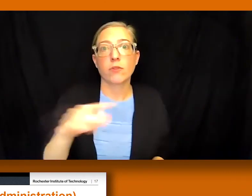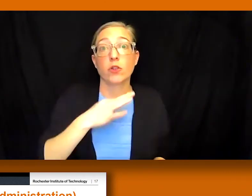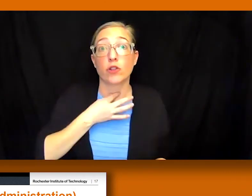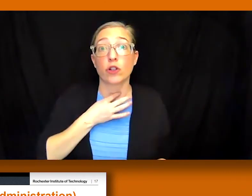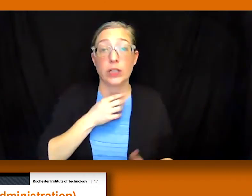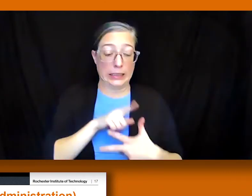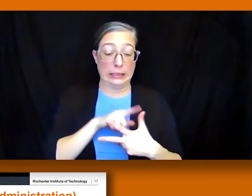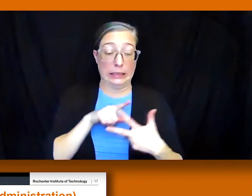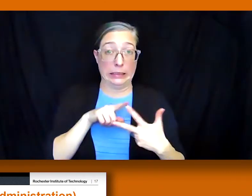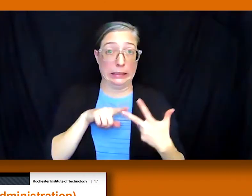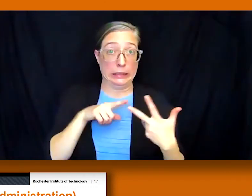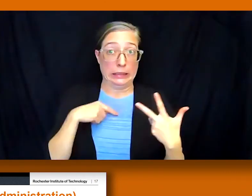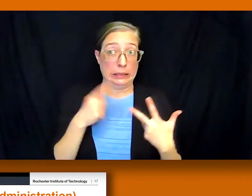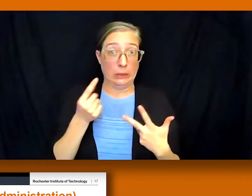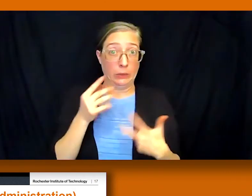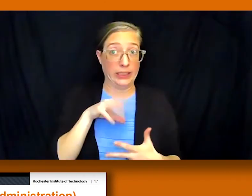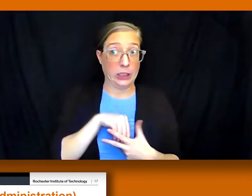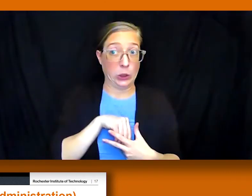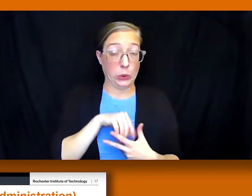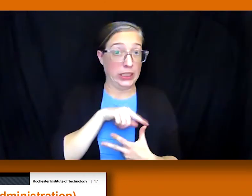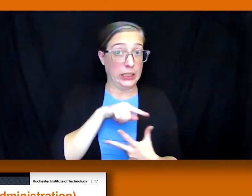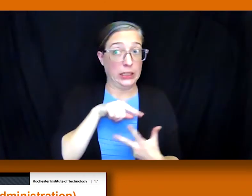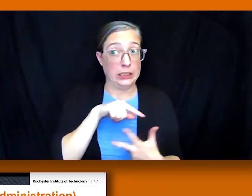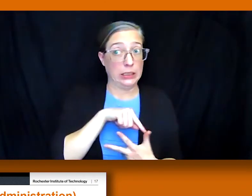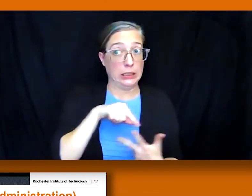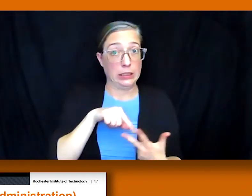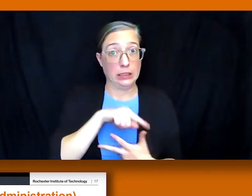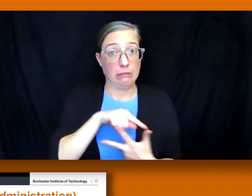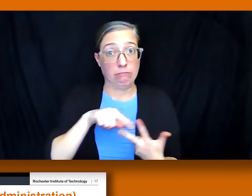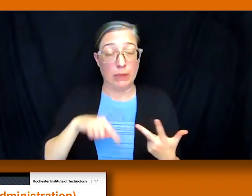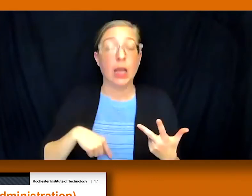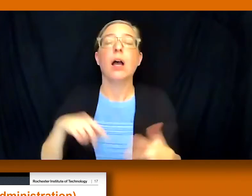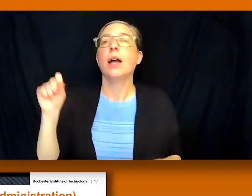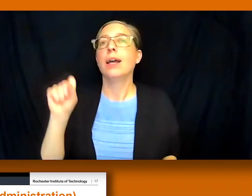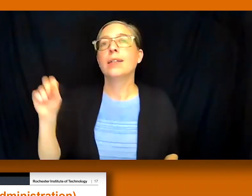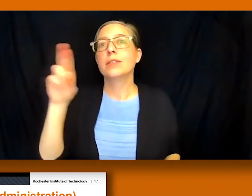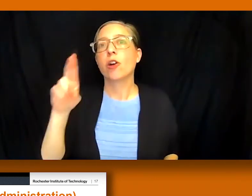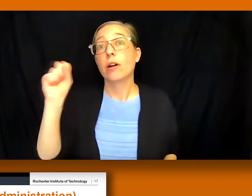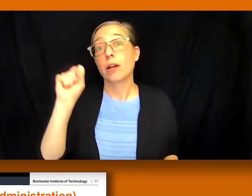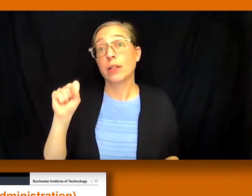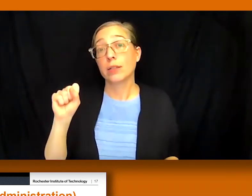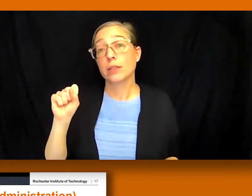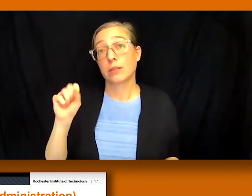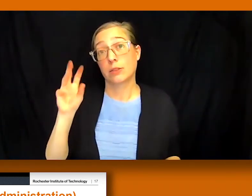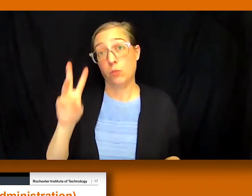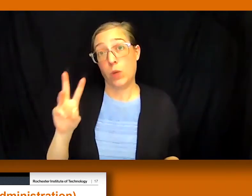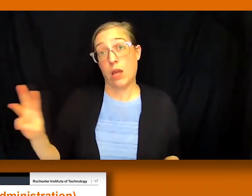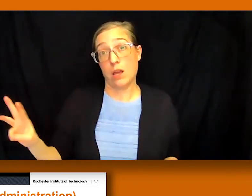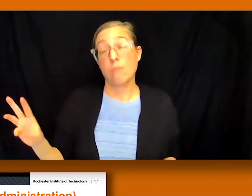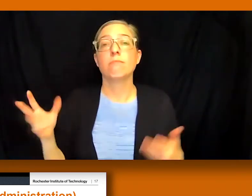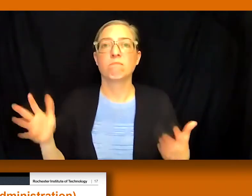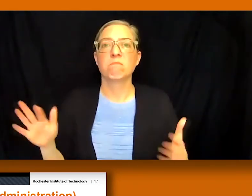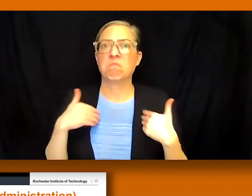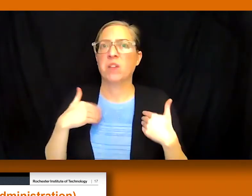the SRS website has a pretty detailed section for that.